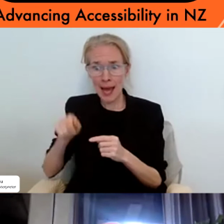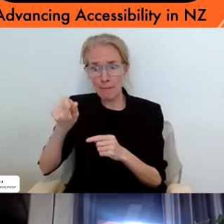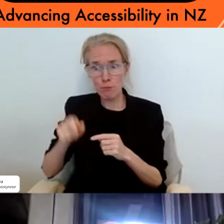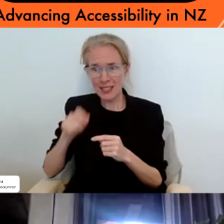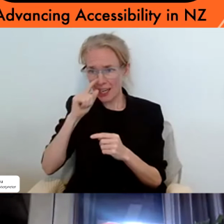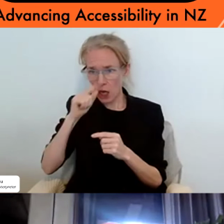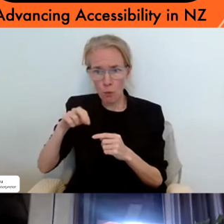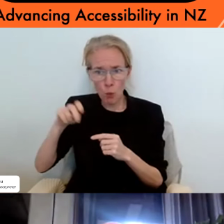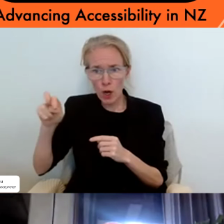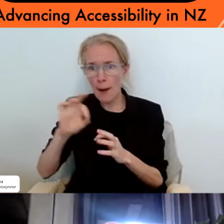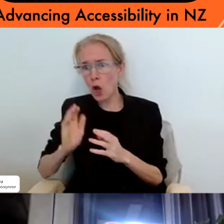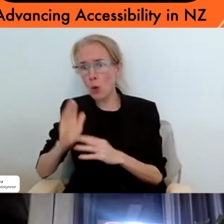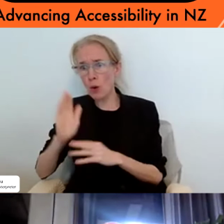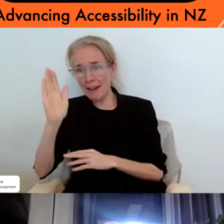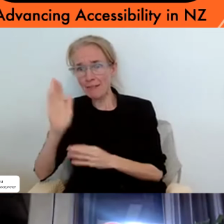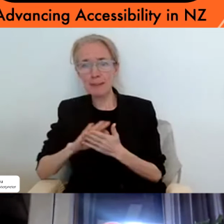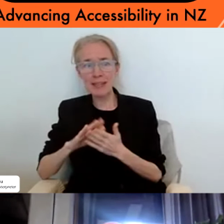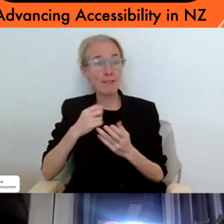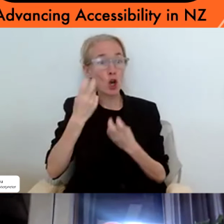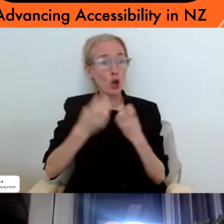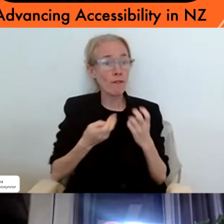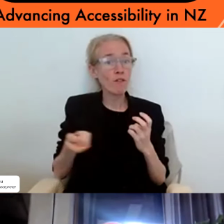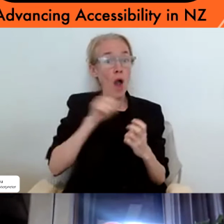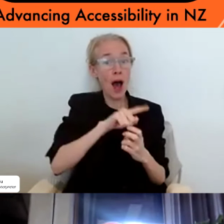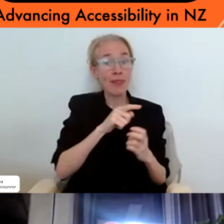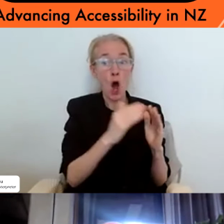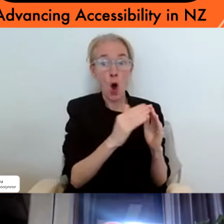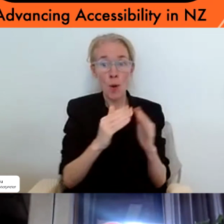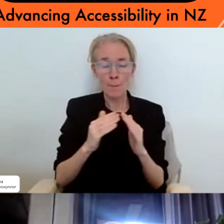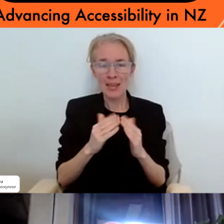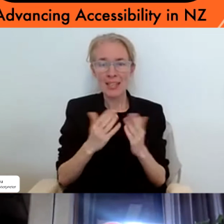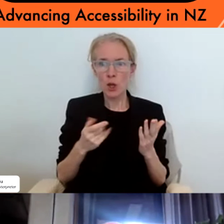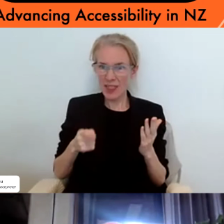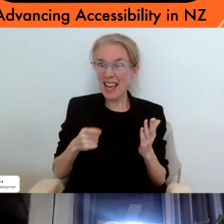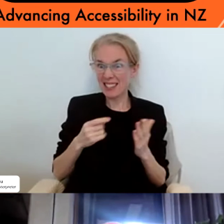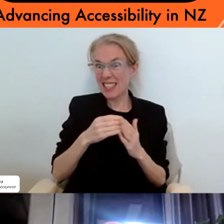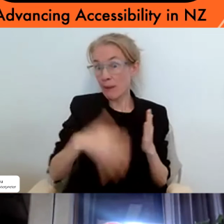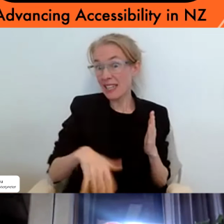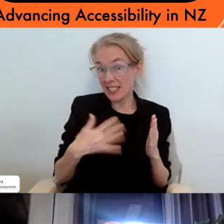hidden cost, isn't it. Yeah. Mike, sorry, Juliana here. I've got 1